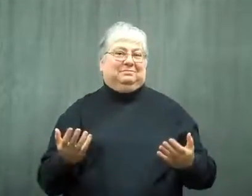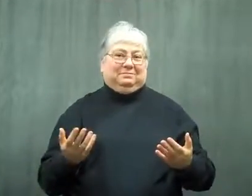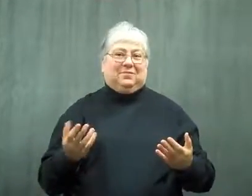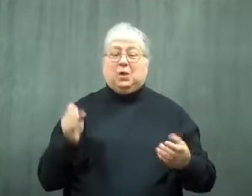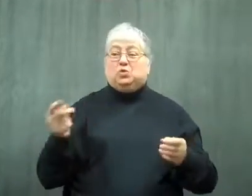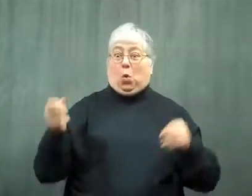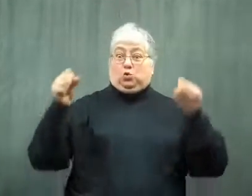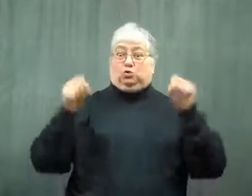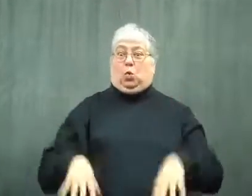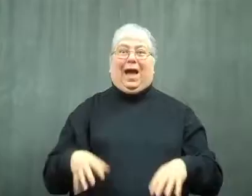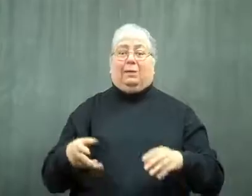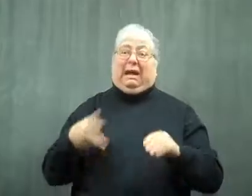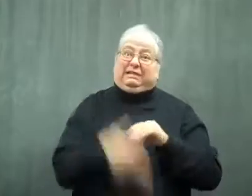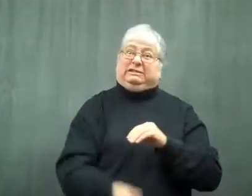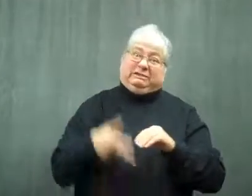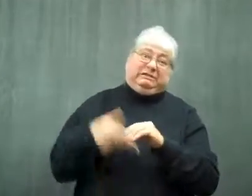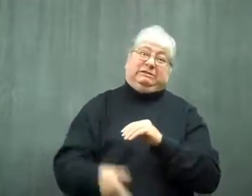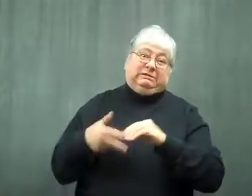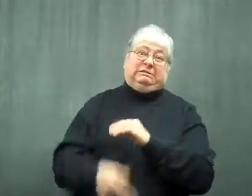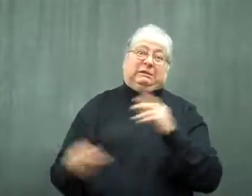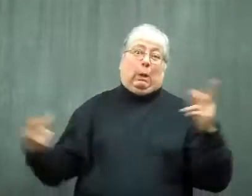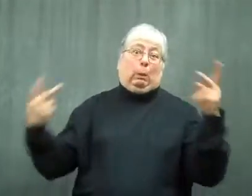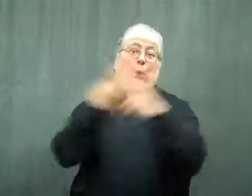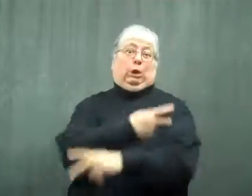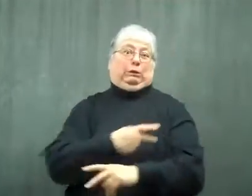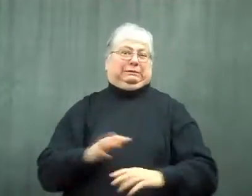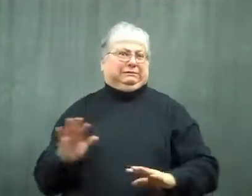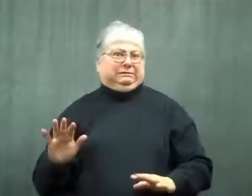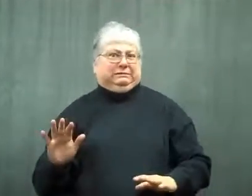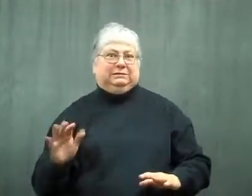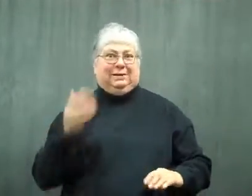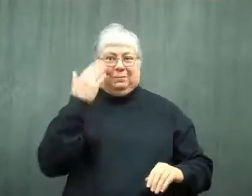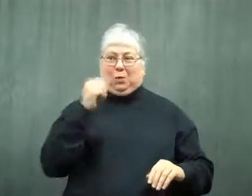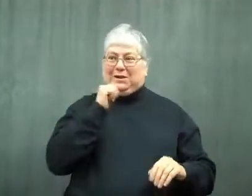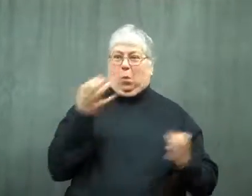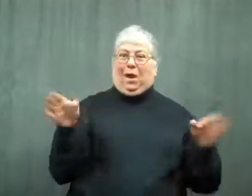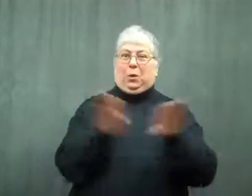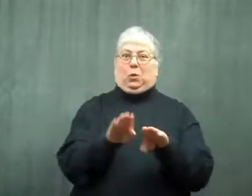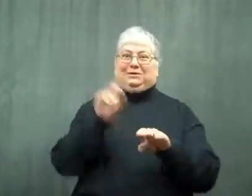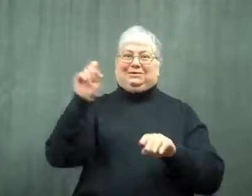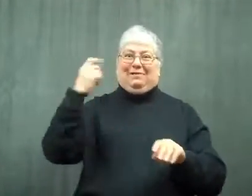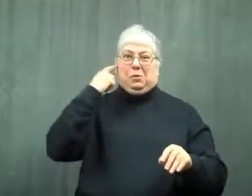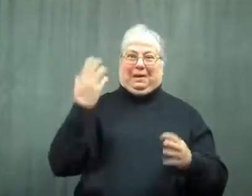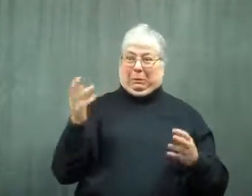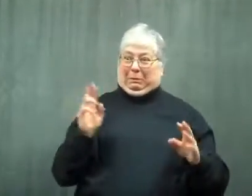Previous plans for deeper cuts were dropped. The Republicans didn't want the government to shut down